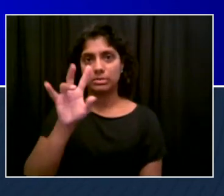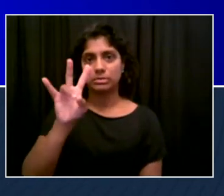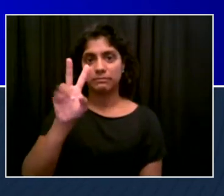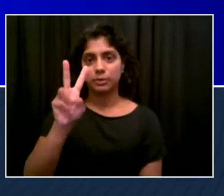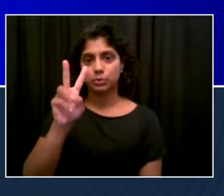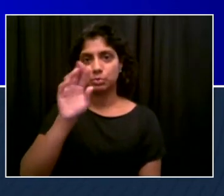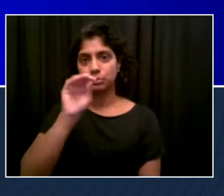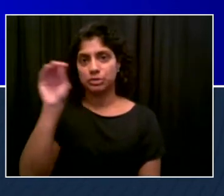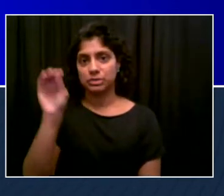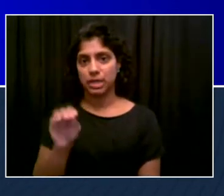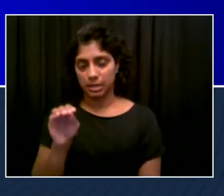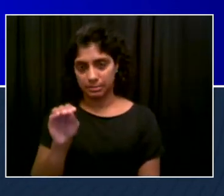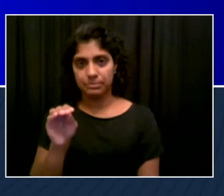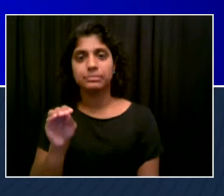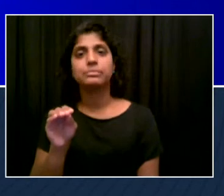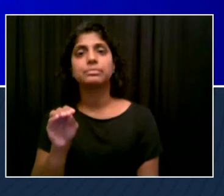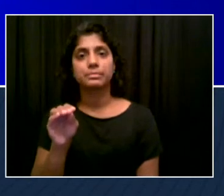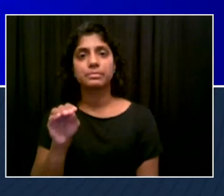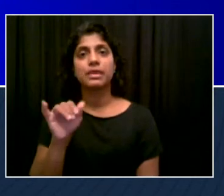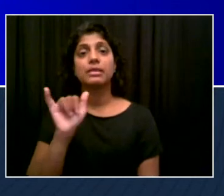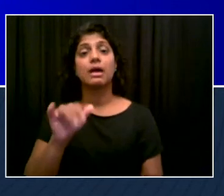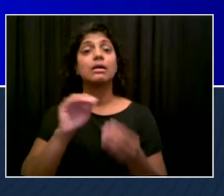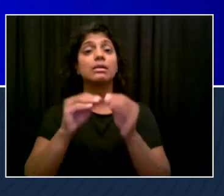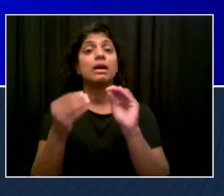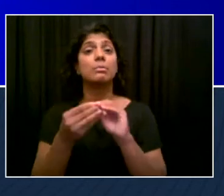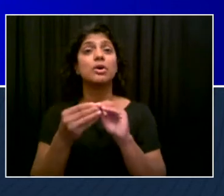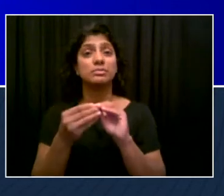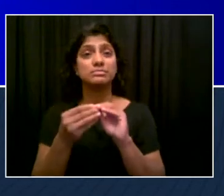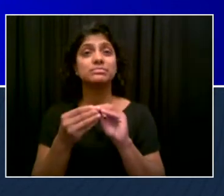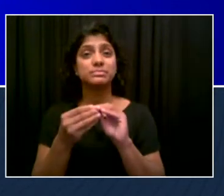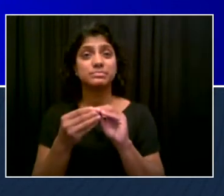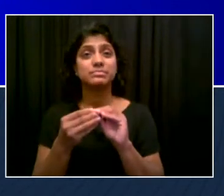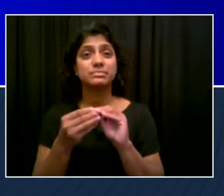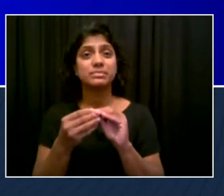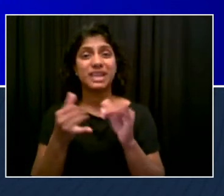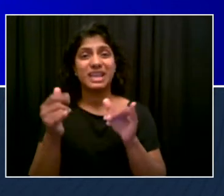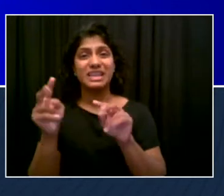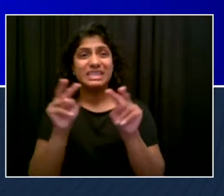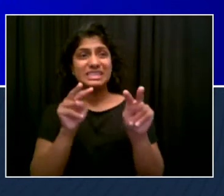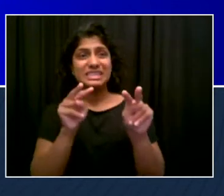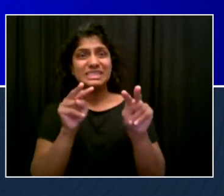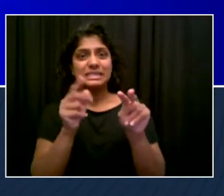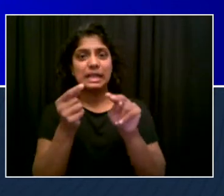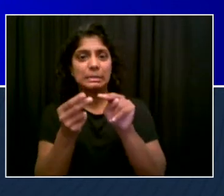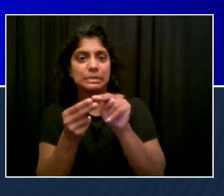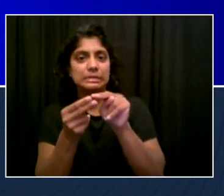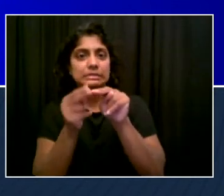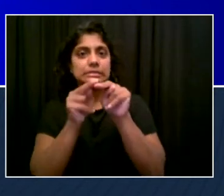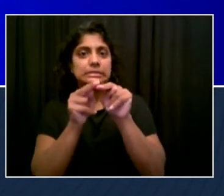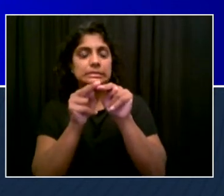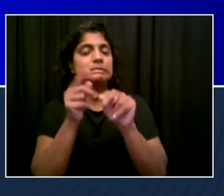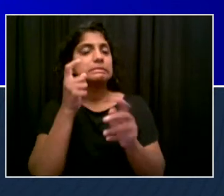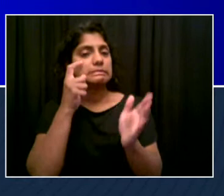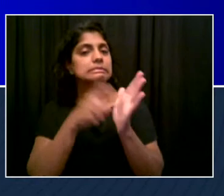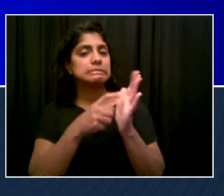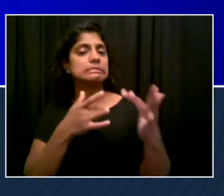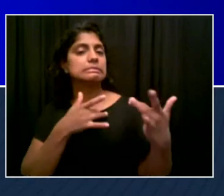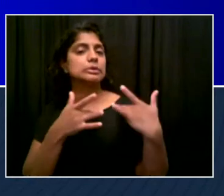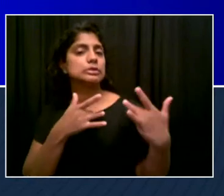CITYWIDE, 1.72%.